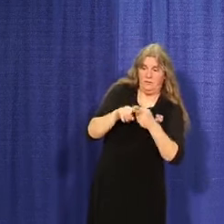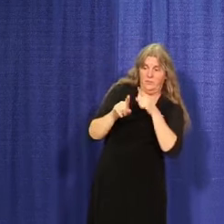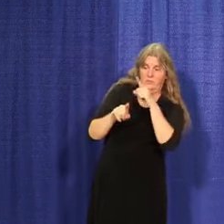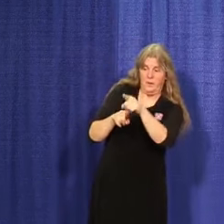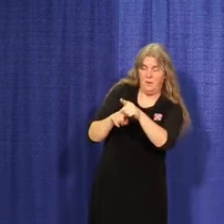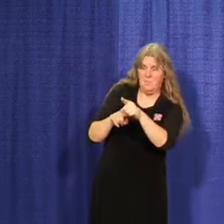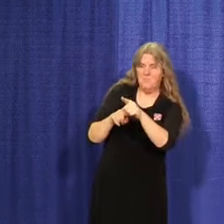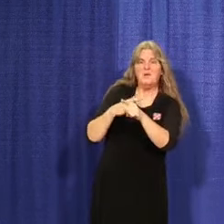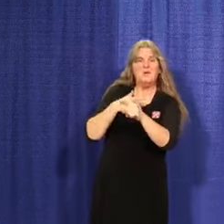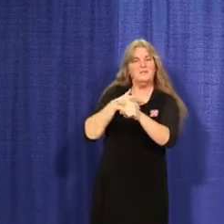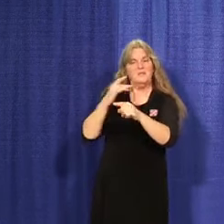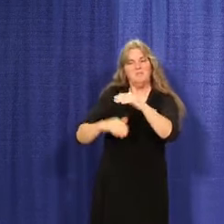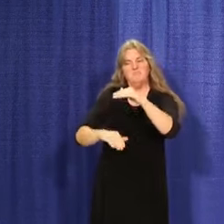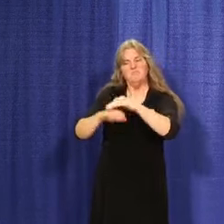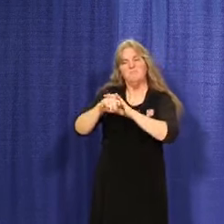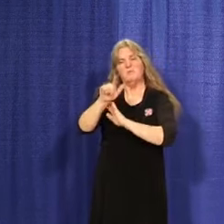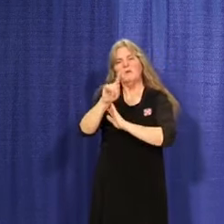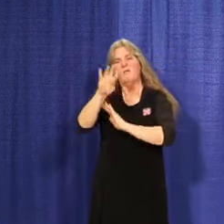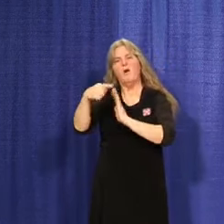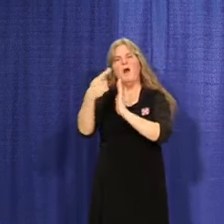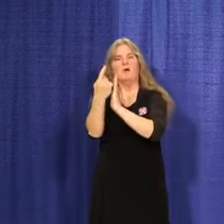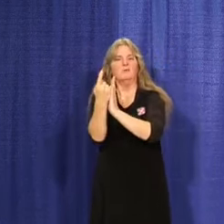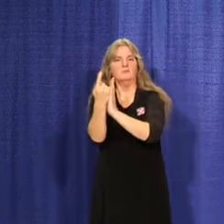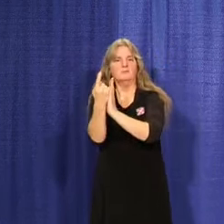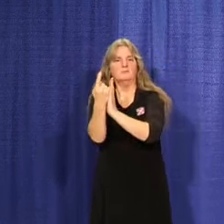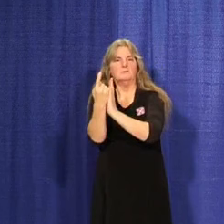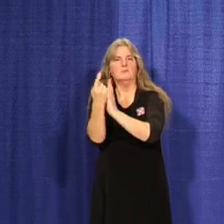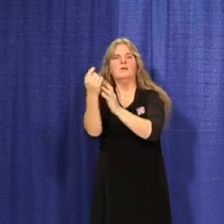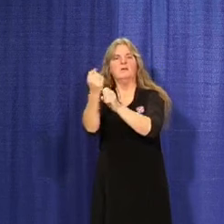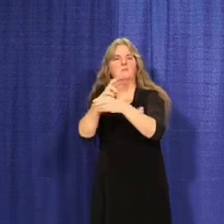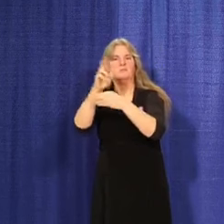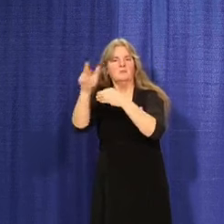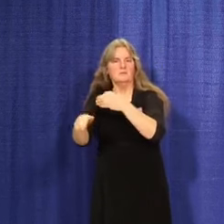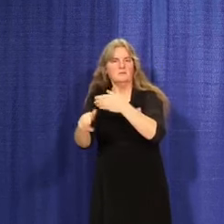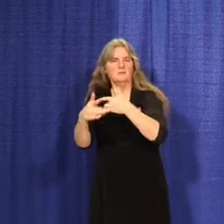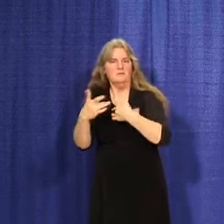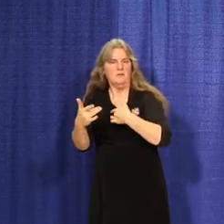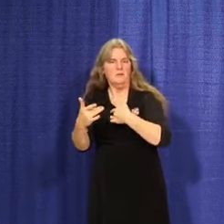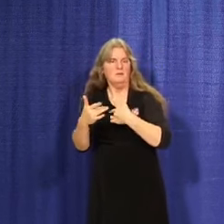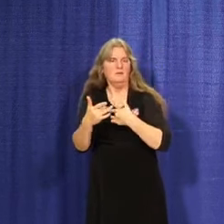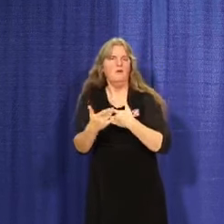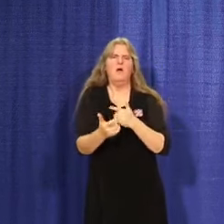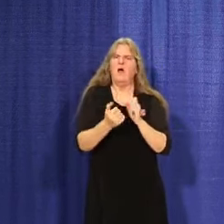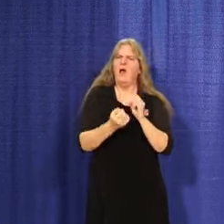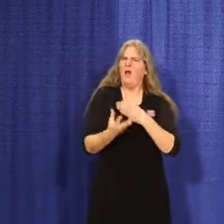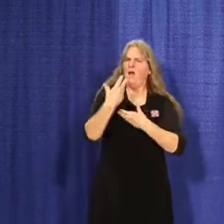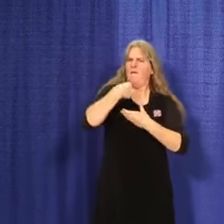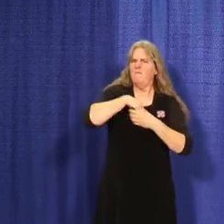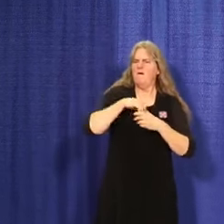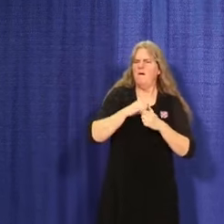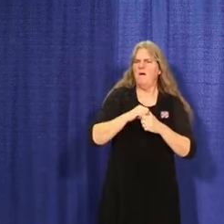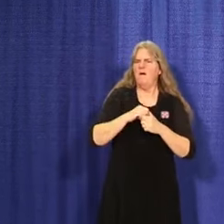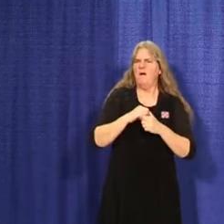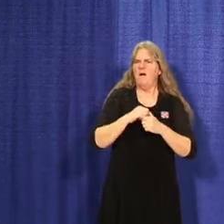turnaround time. So a lot of it really relates to transport time, getting into Whitehorse general, getting out